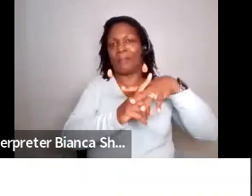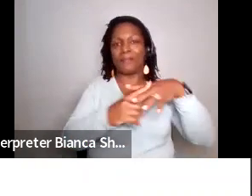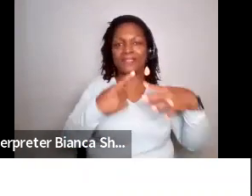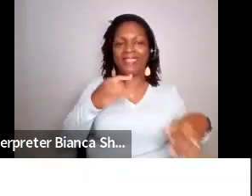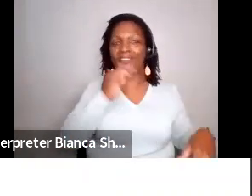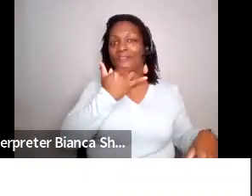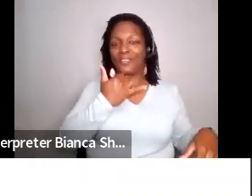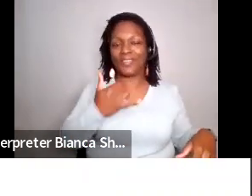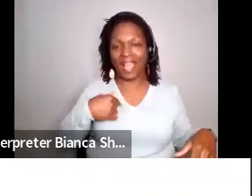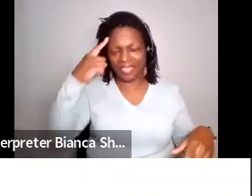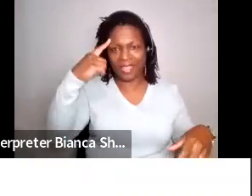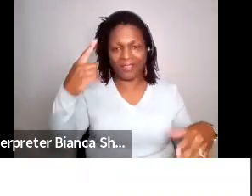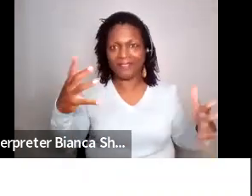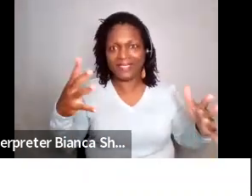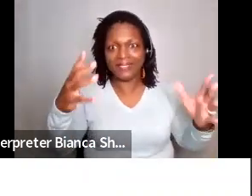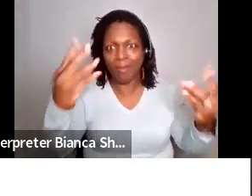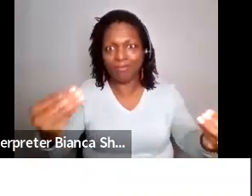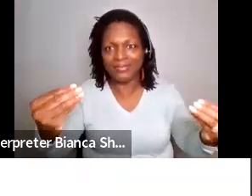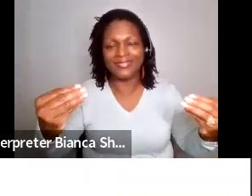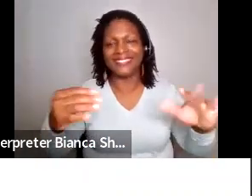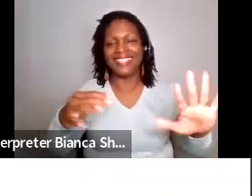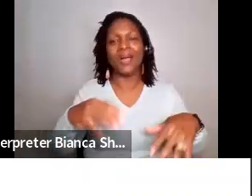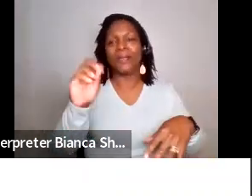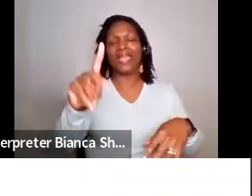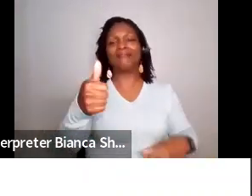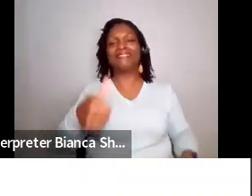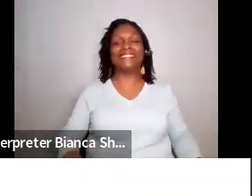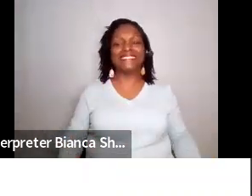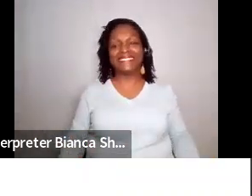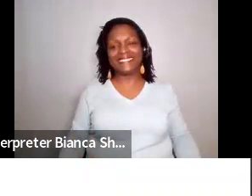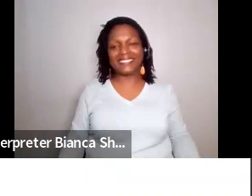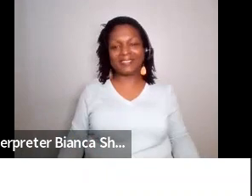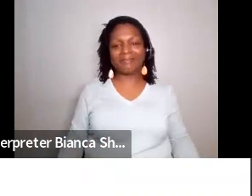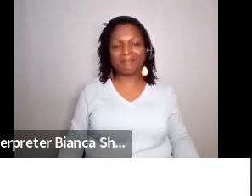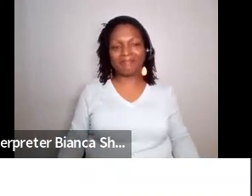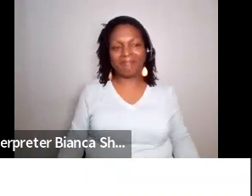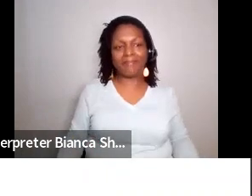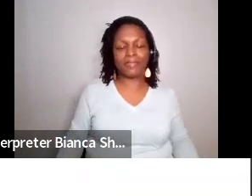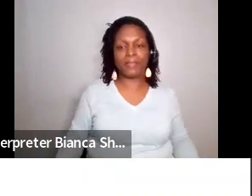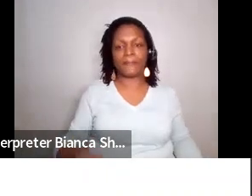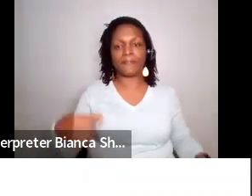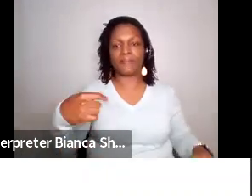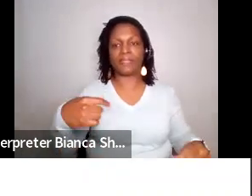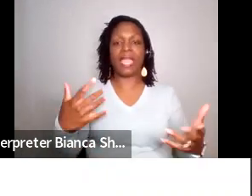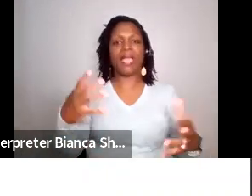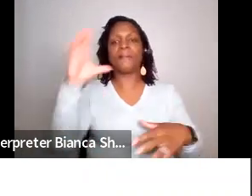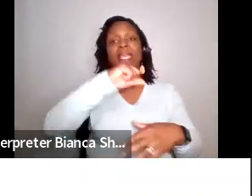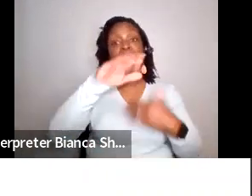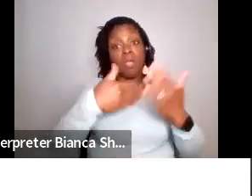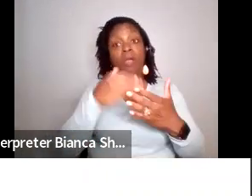I thought you thought I lost you. okay. And I guess you know all these case studies that we presented.